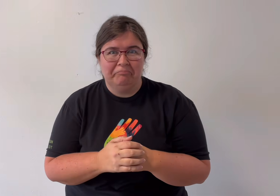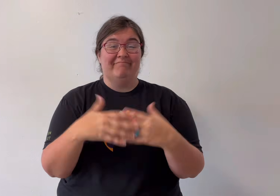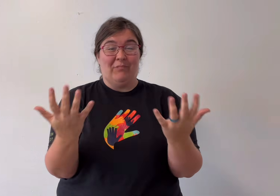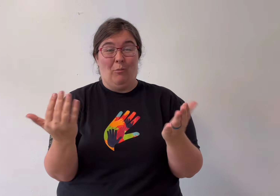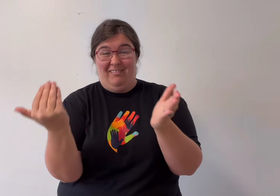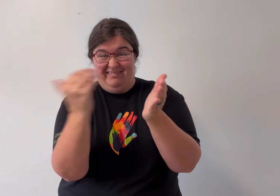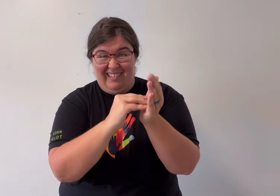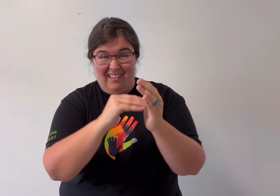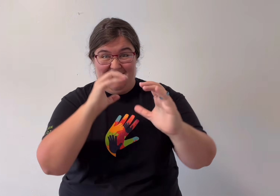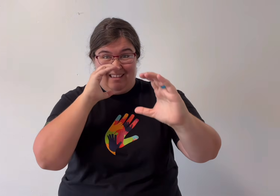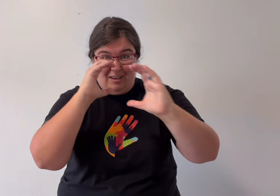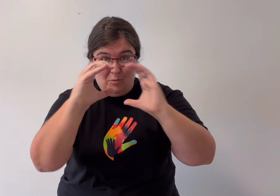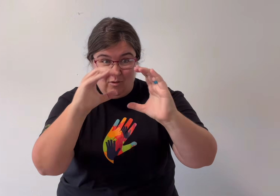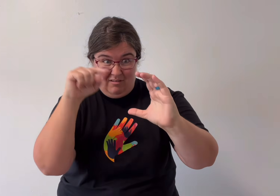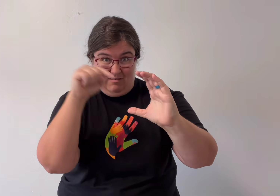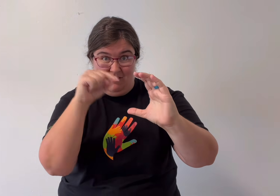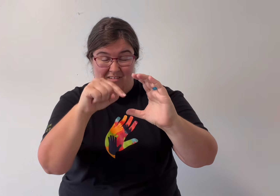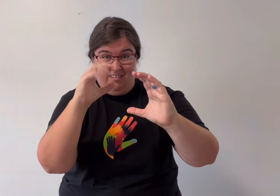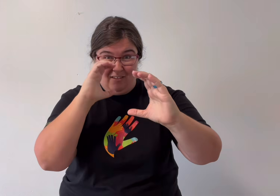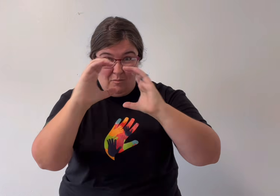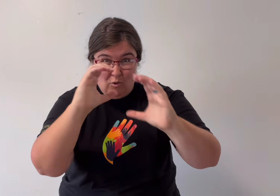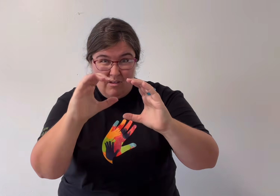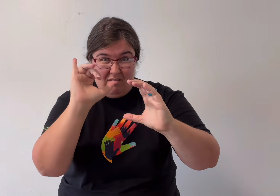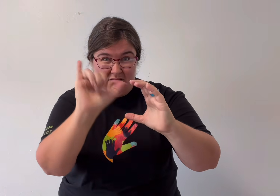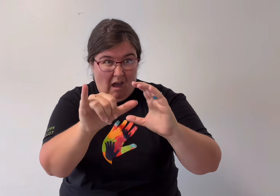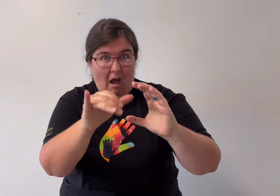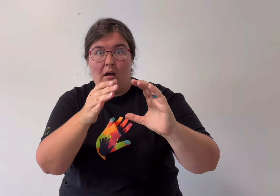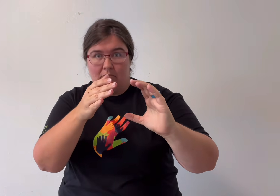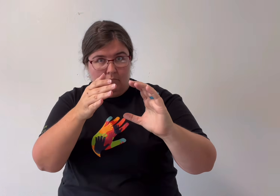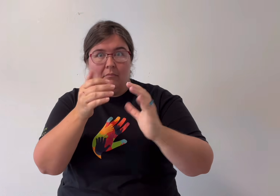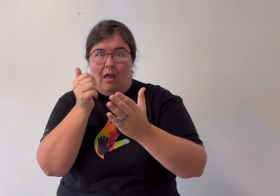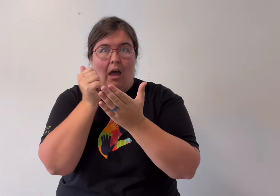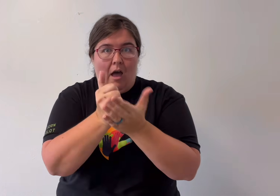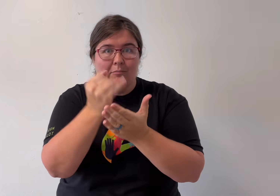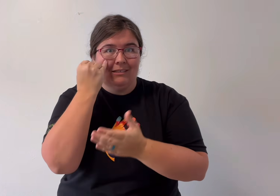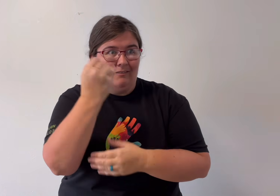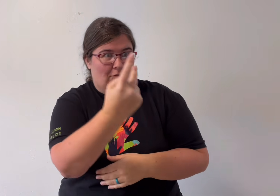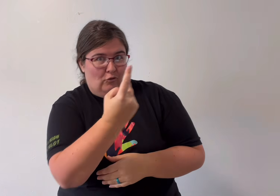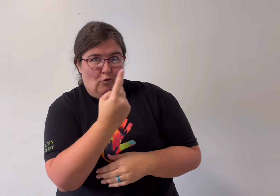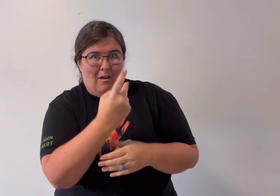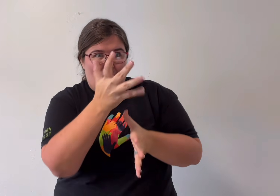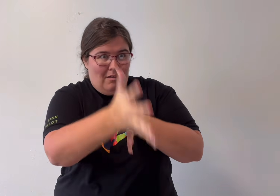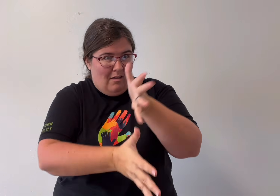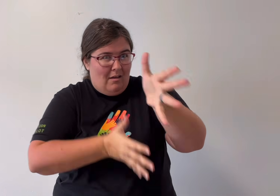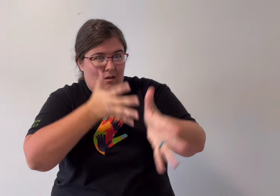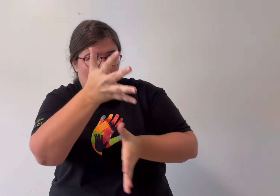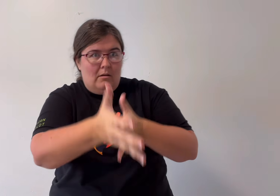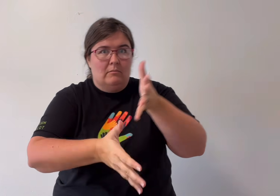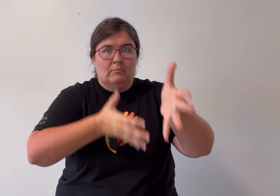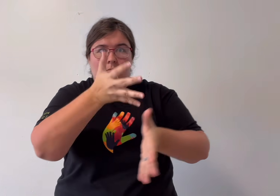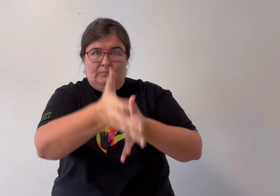So again, if communication is my goal, it helps if the two of us are signing and not fingerspelling.